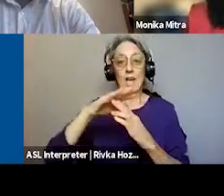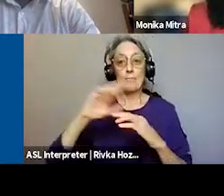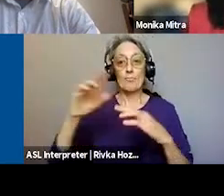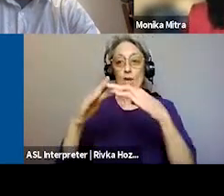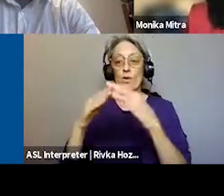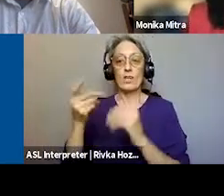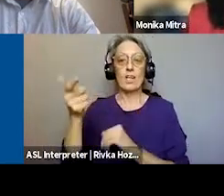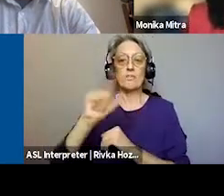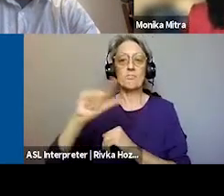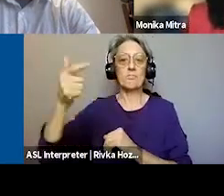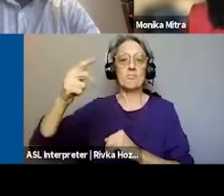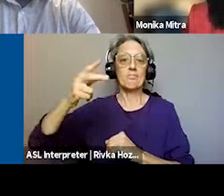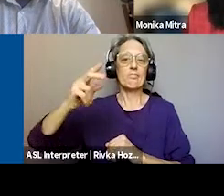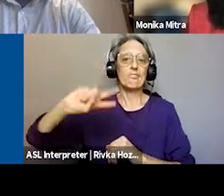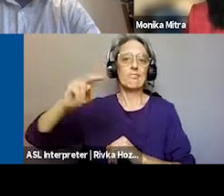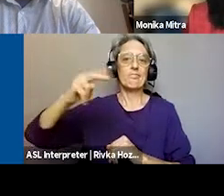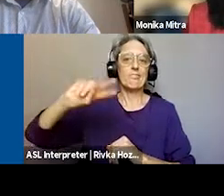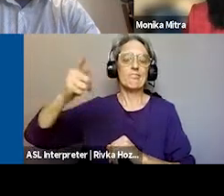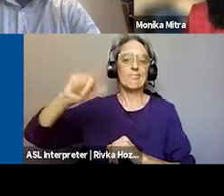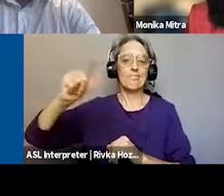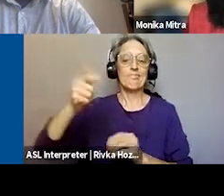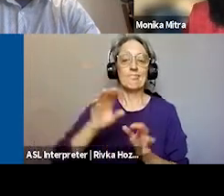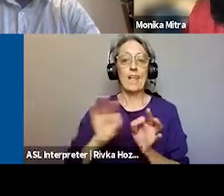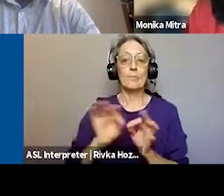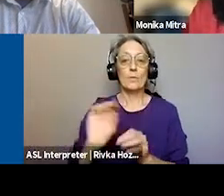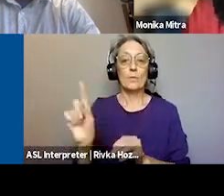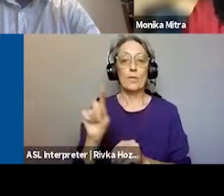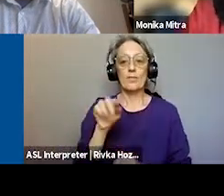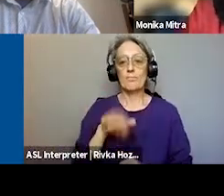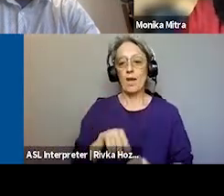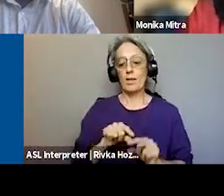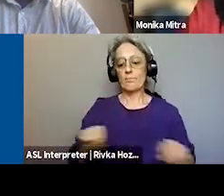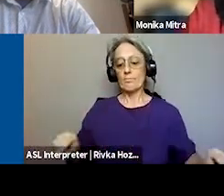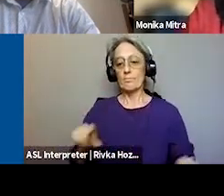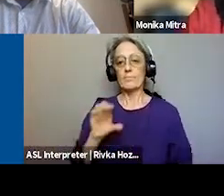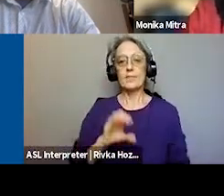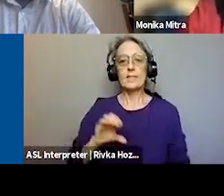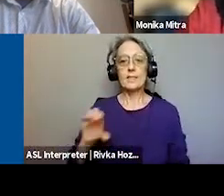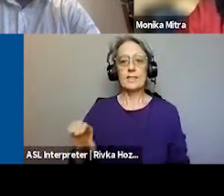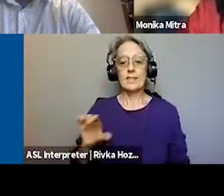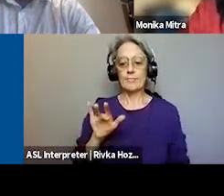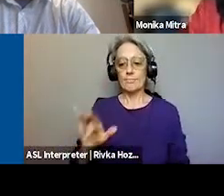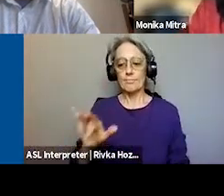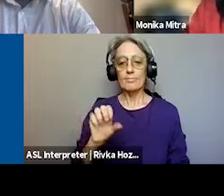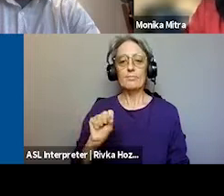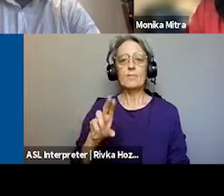To view the captioning, click the CC icon at the bottom of your screen and select subtitles. All